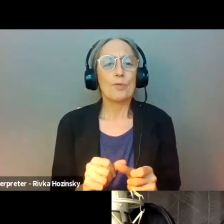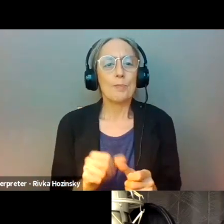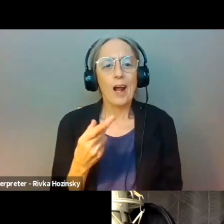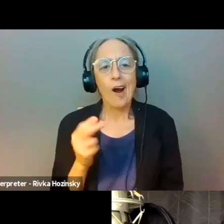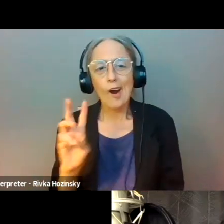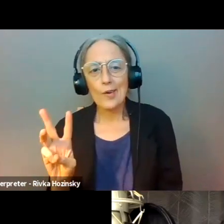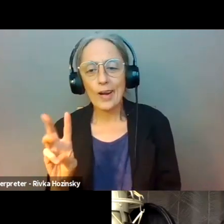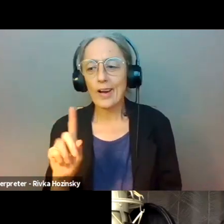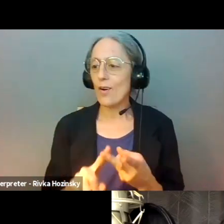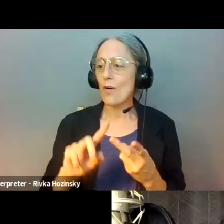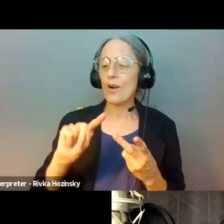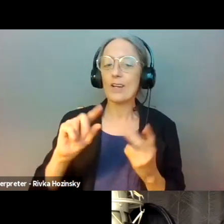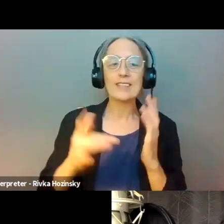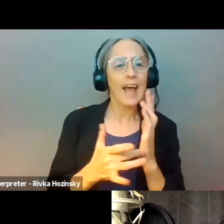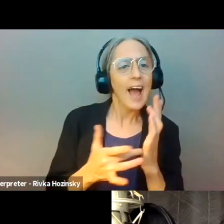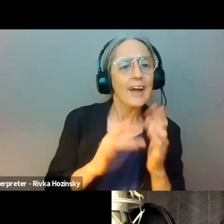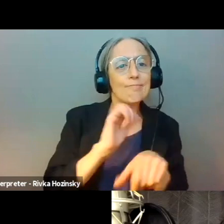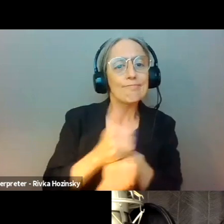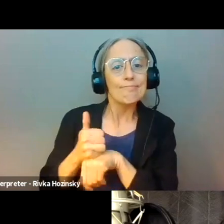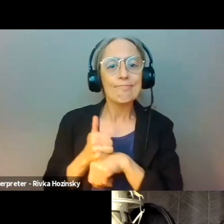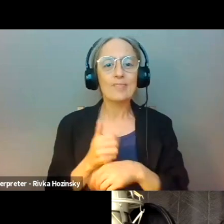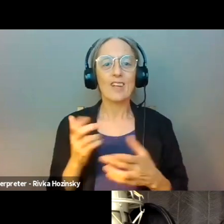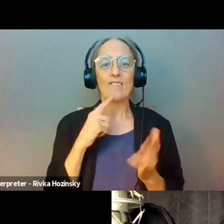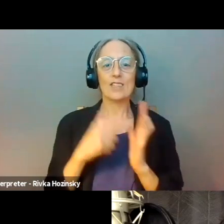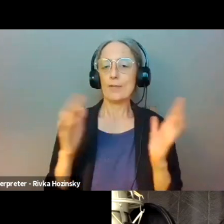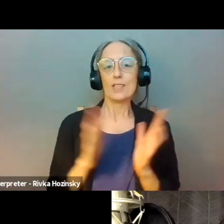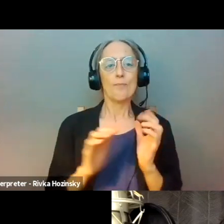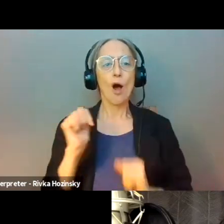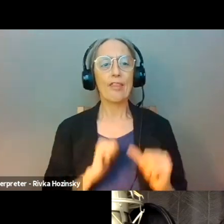Is this possible to do in a small theater that maybe doesn't have as many of those resources?